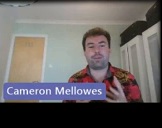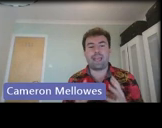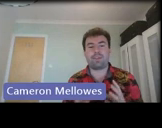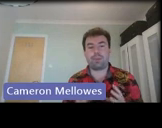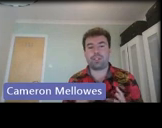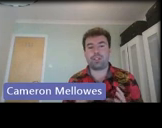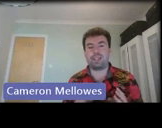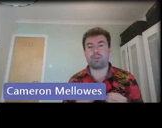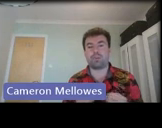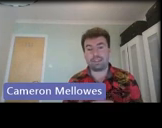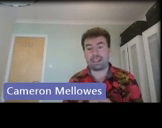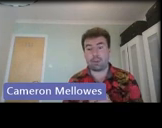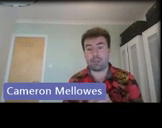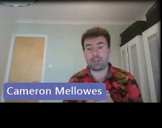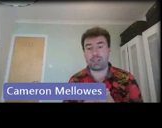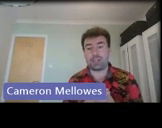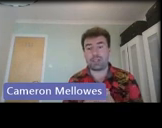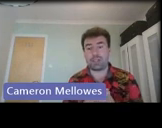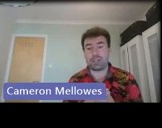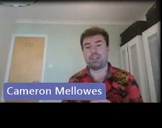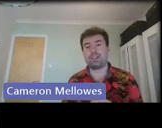that we have an opportunity but we need to take that opportunity together to